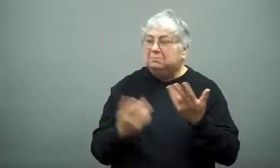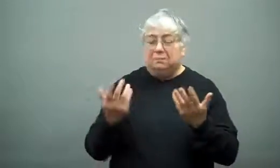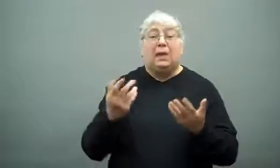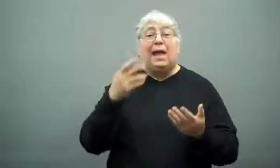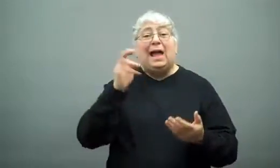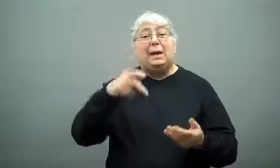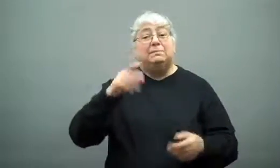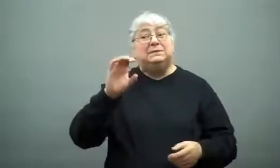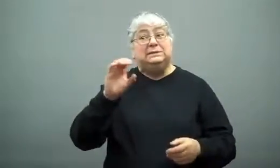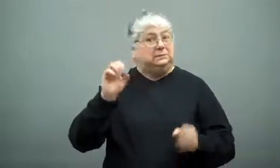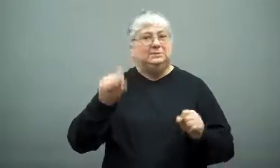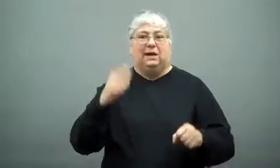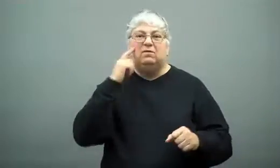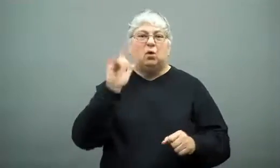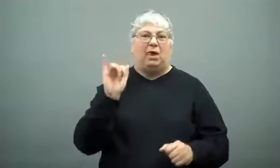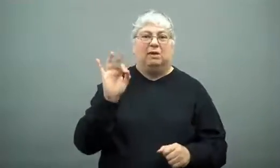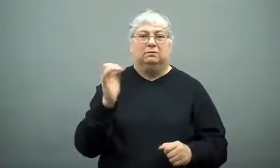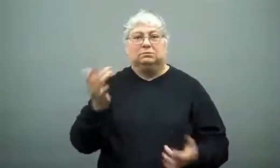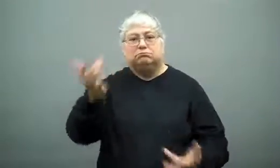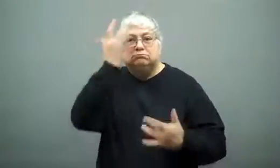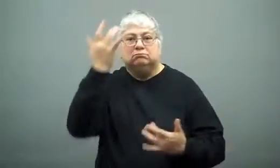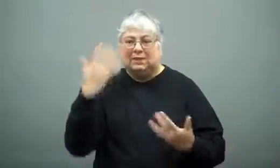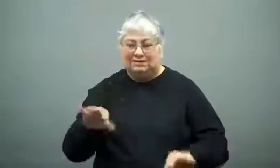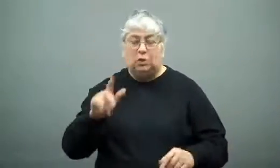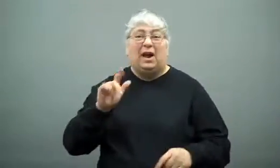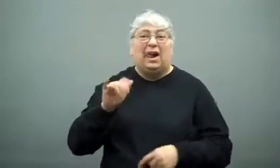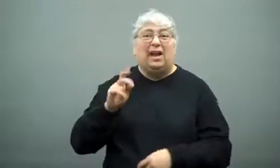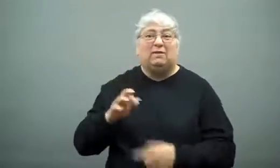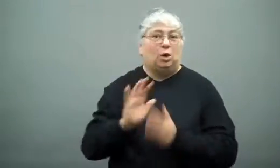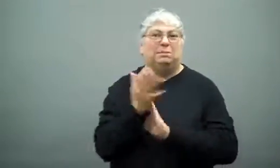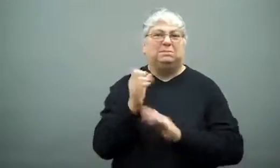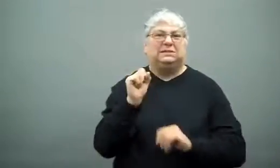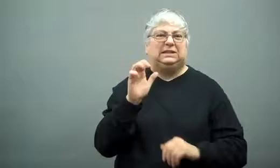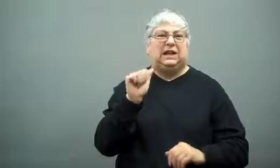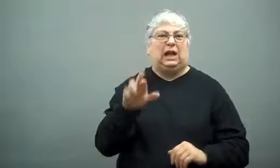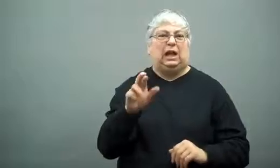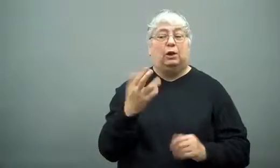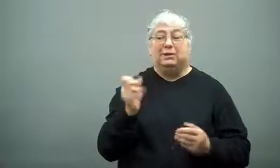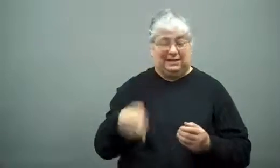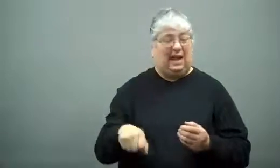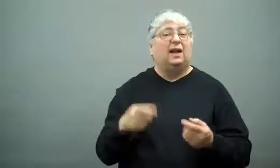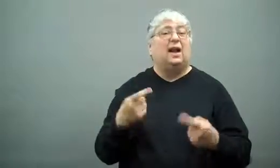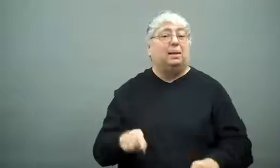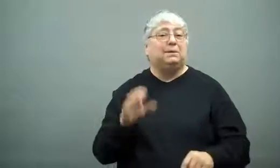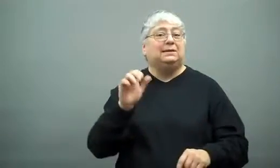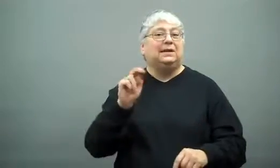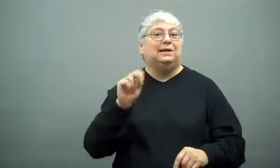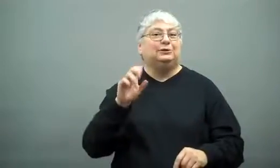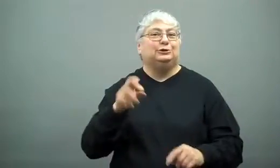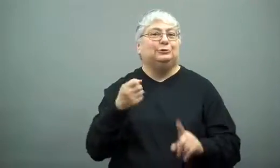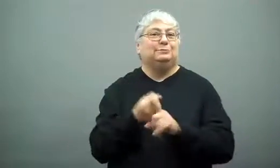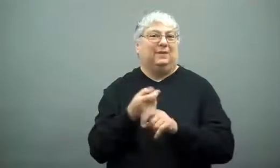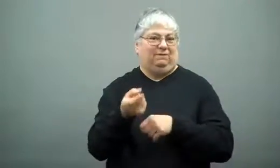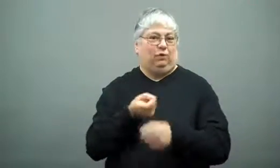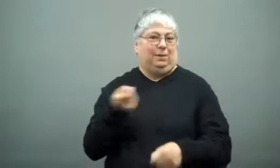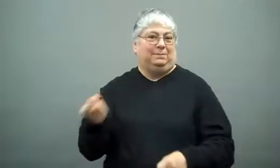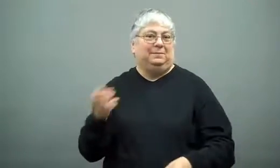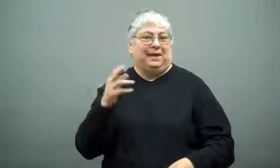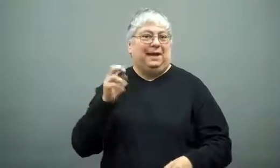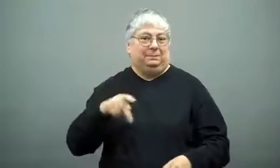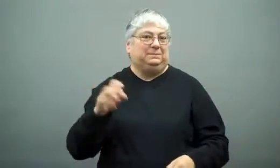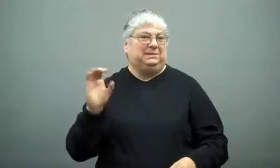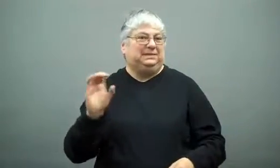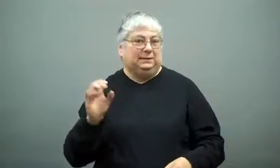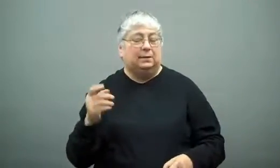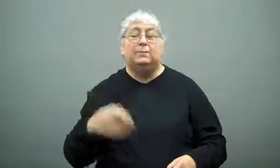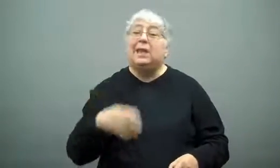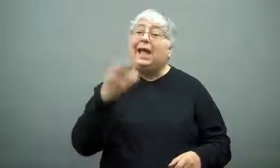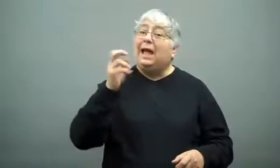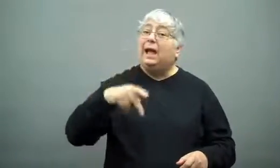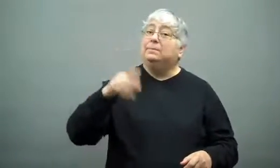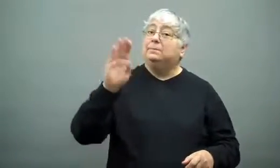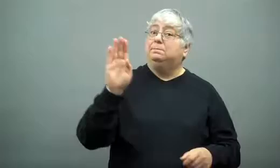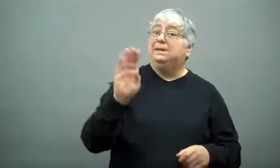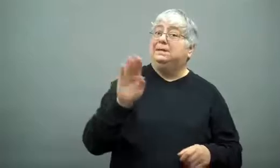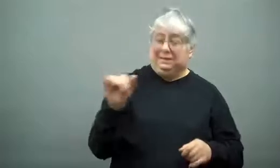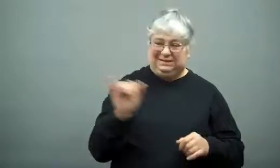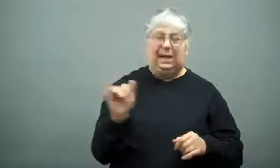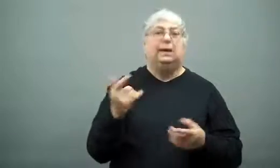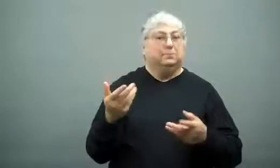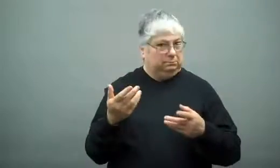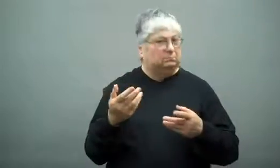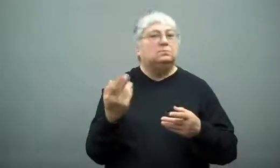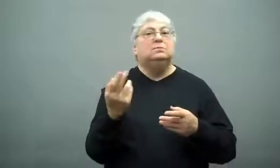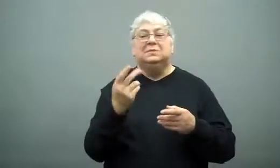Hepatitis C is a lifelong infection that can scar the liver.